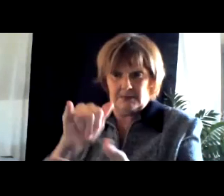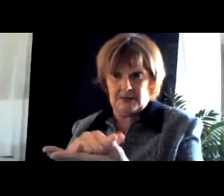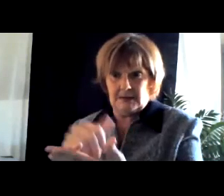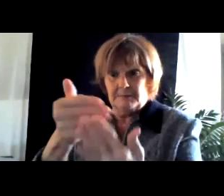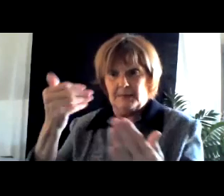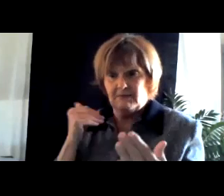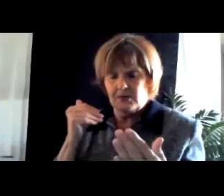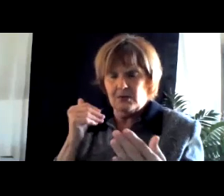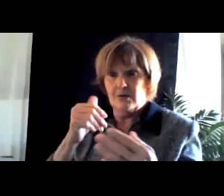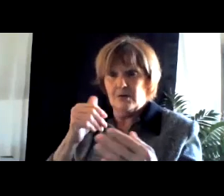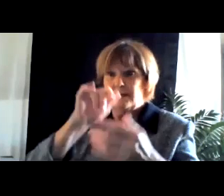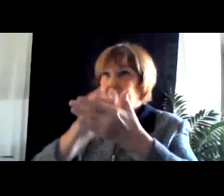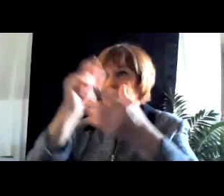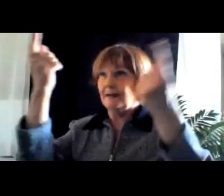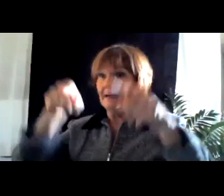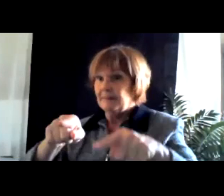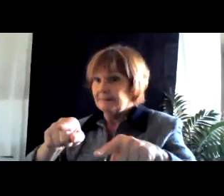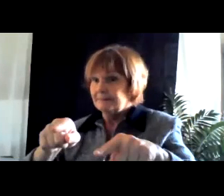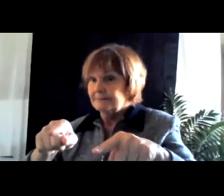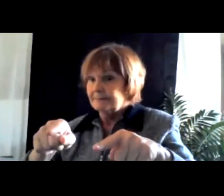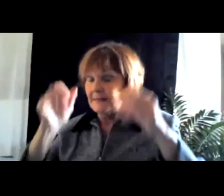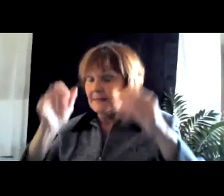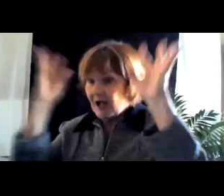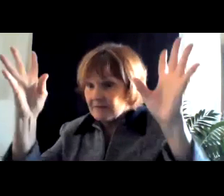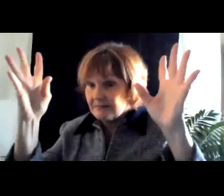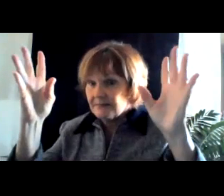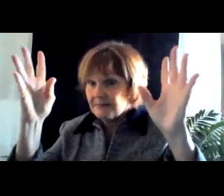It's a conversation that I'd like to have because it hasn't been a full focus